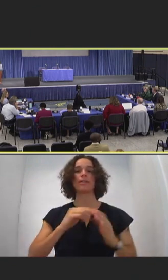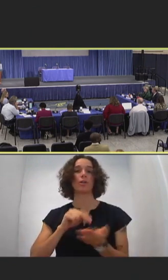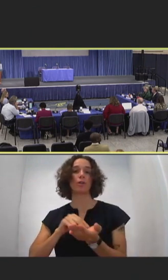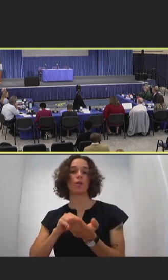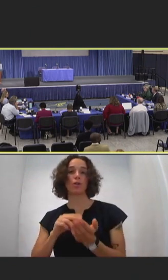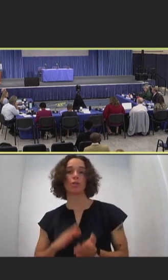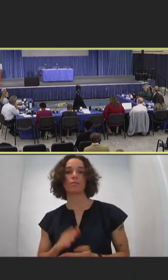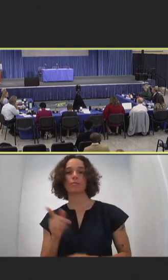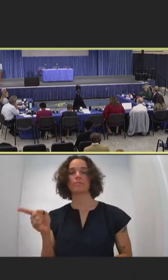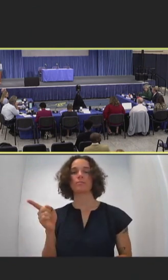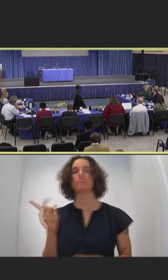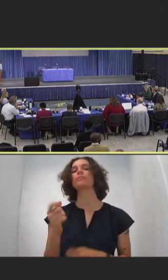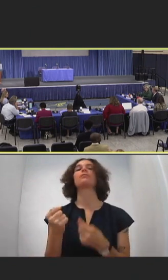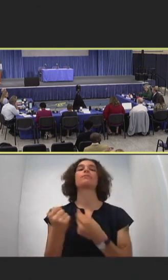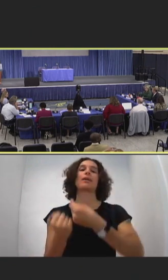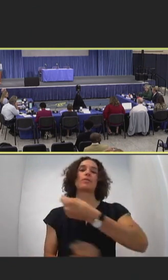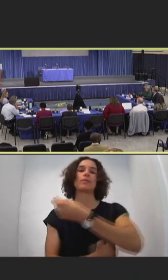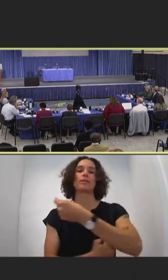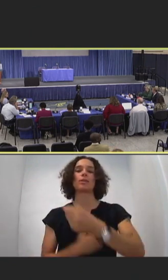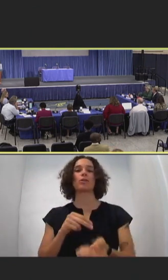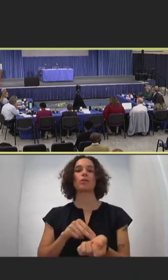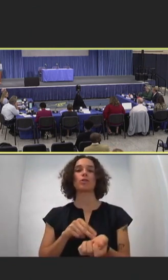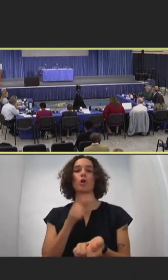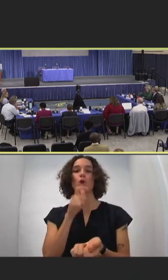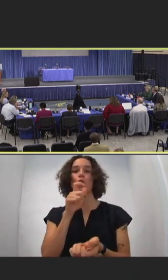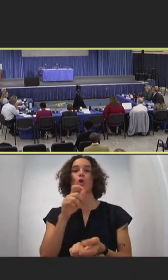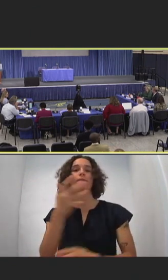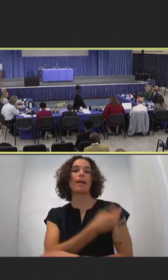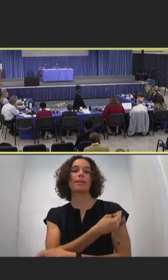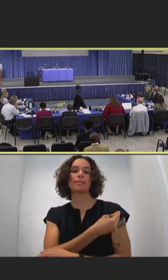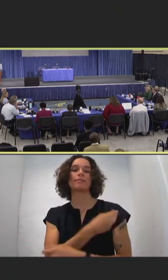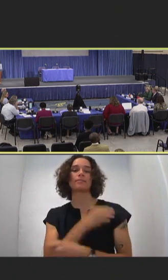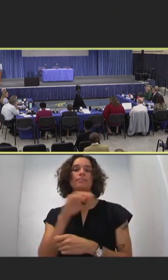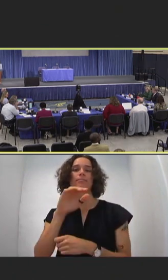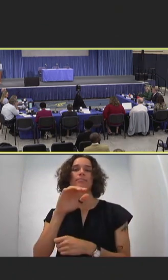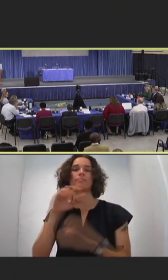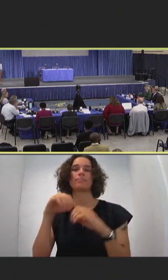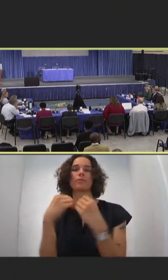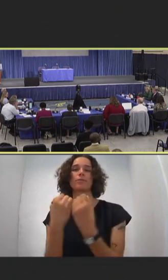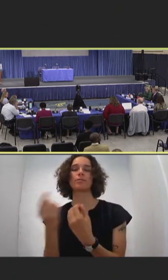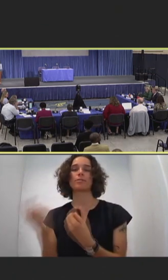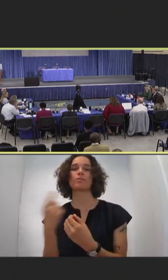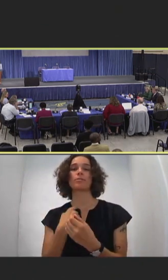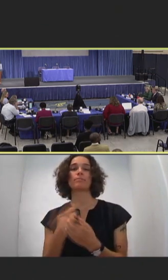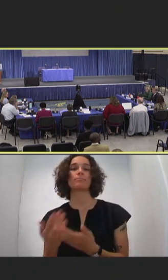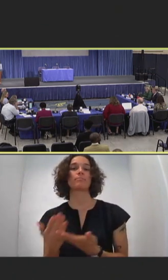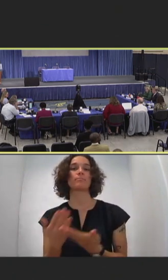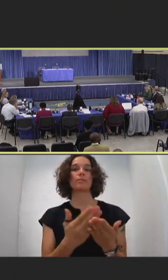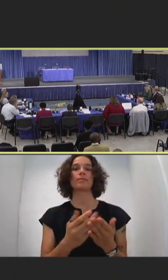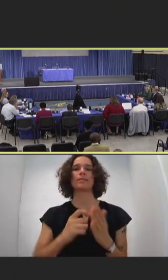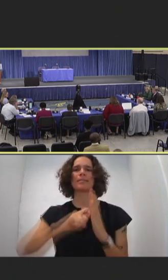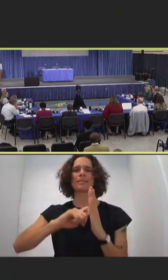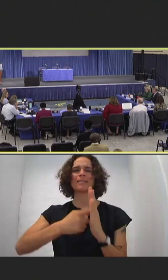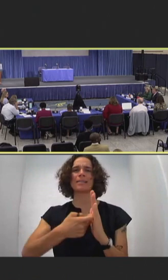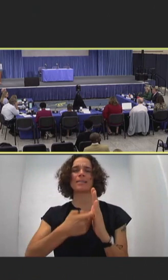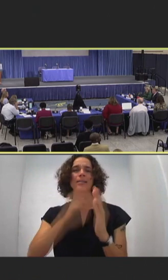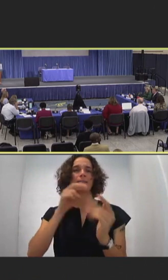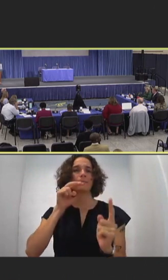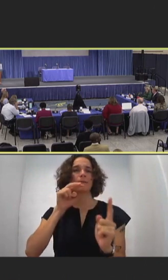Nurses Who Vaccinate, Ms. Butler has brought a key frontline perspective to her work at NVAC.